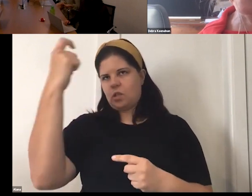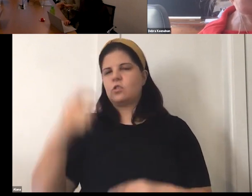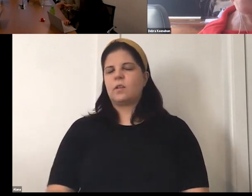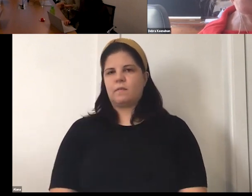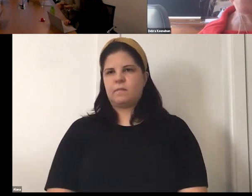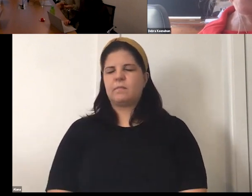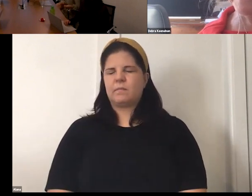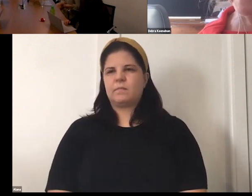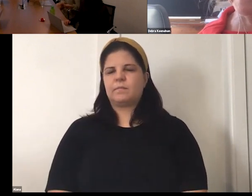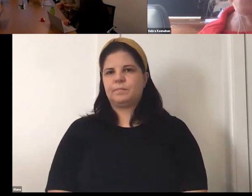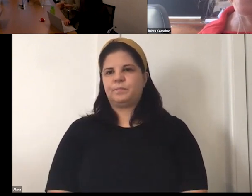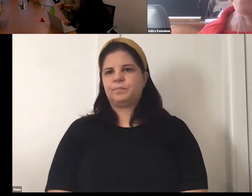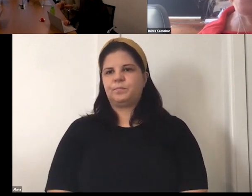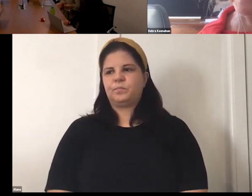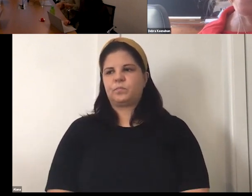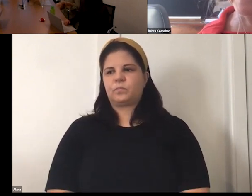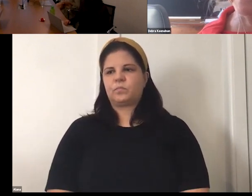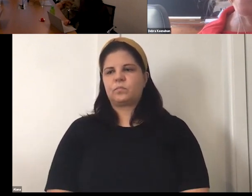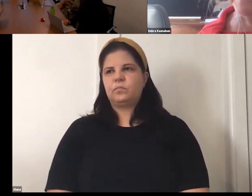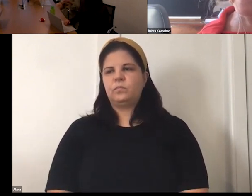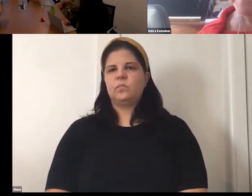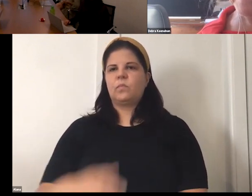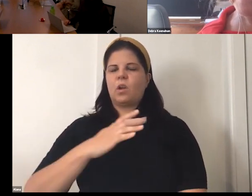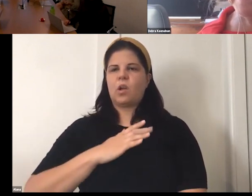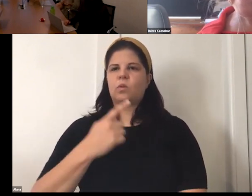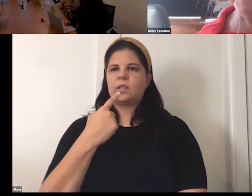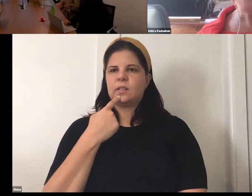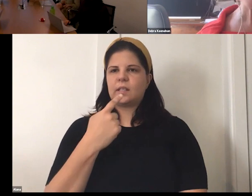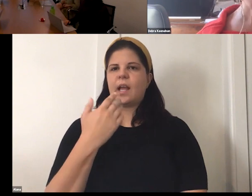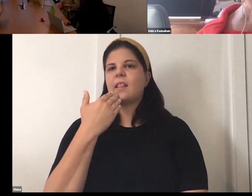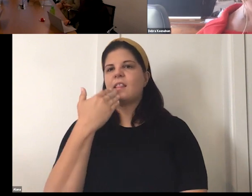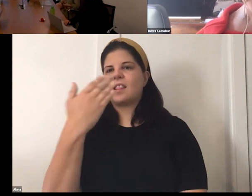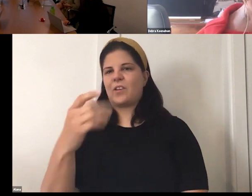And I just want to say thank you, Debra Keenahan.